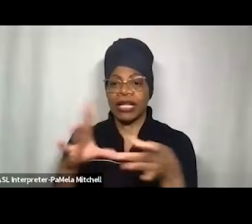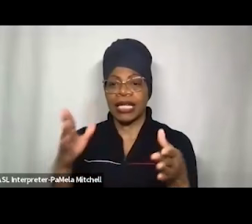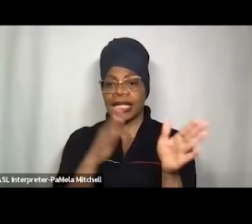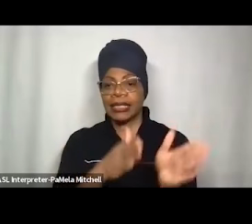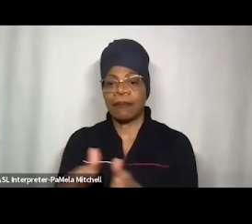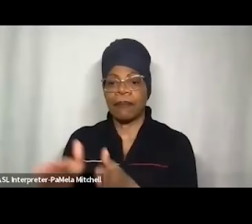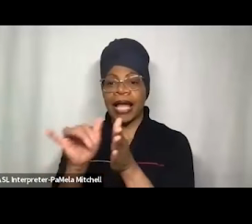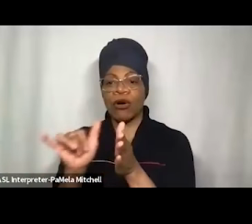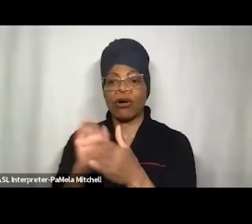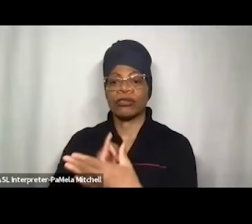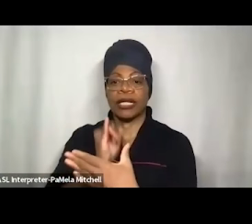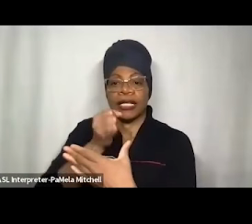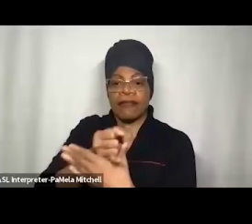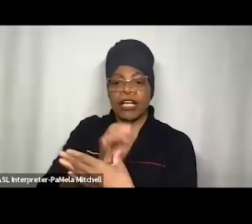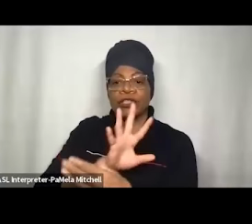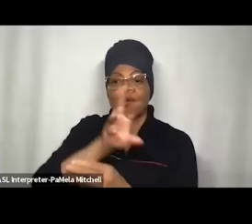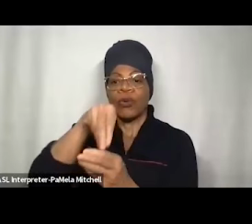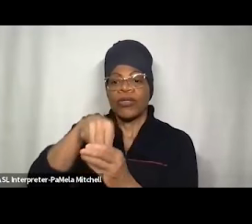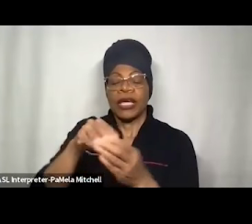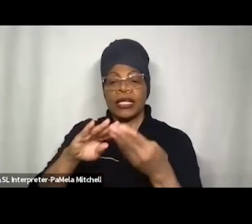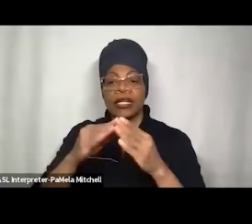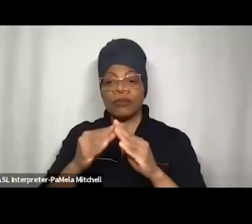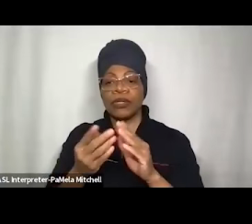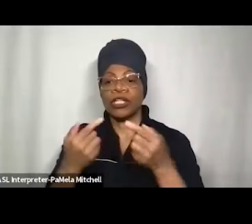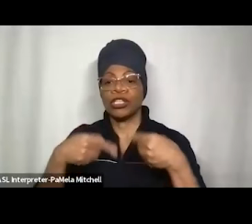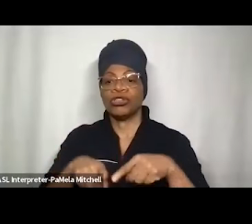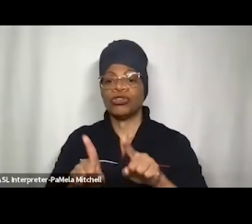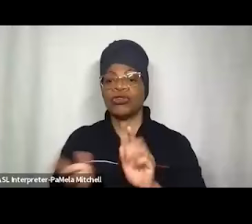in the community during reentry. I won't go detail on these,